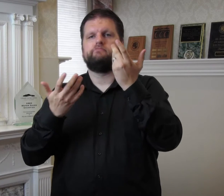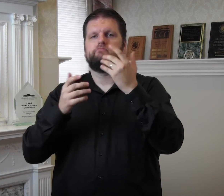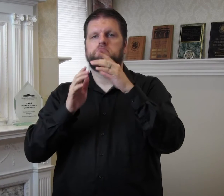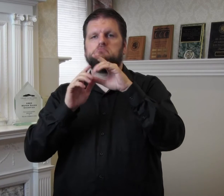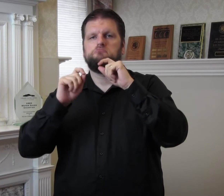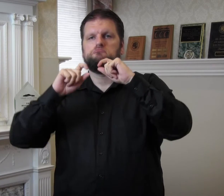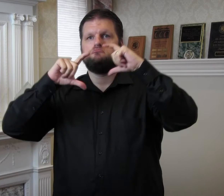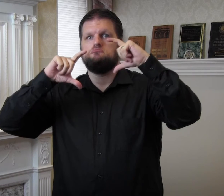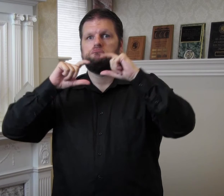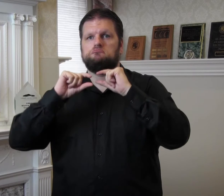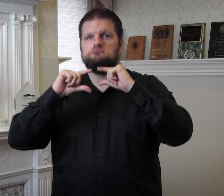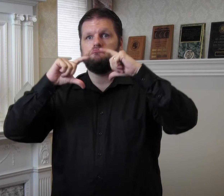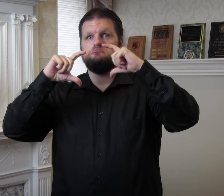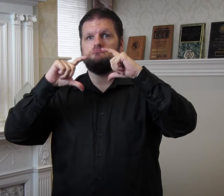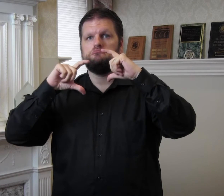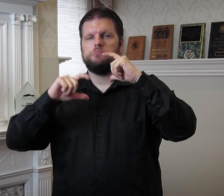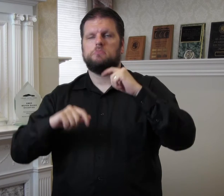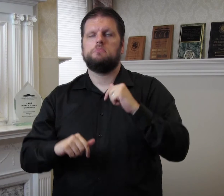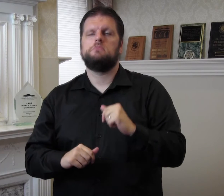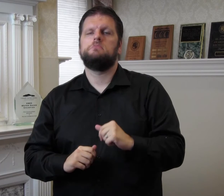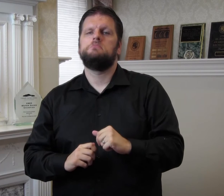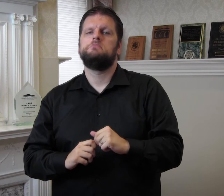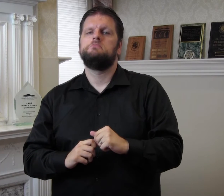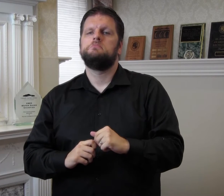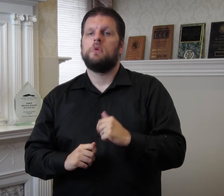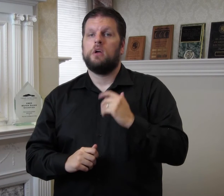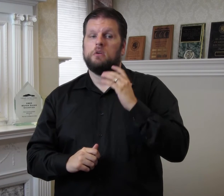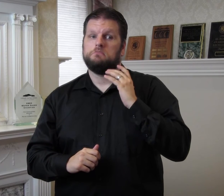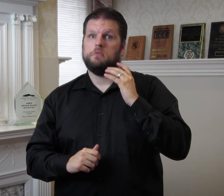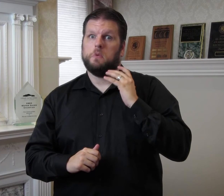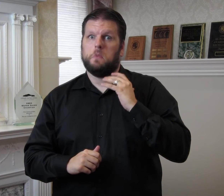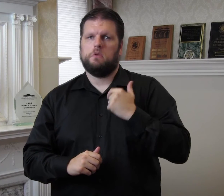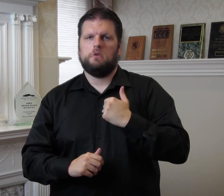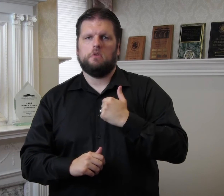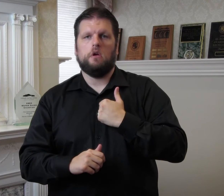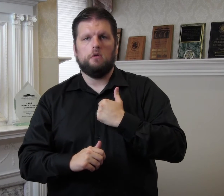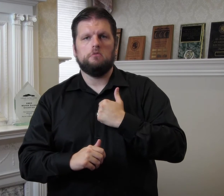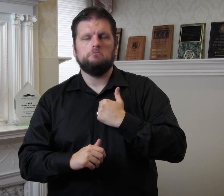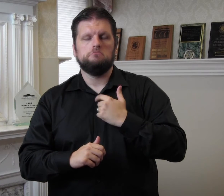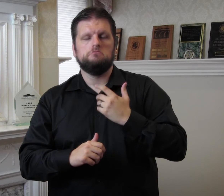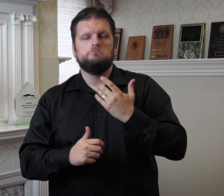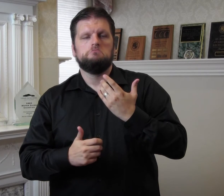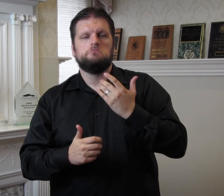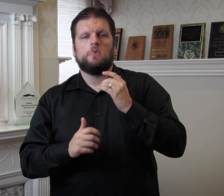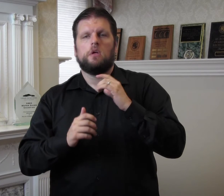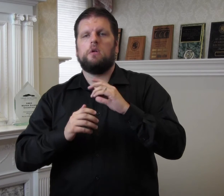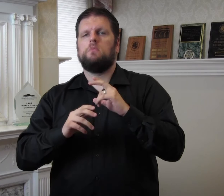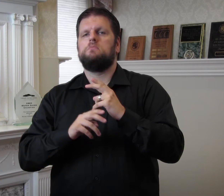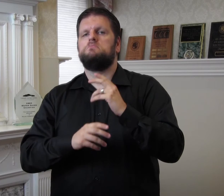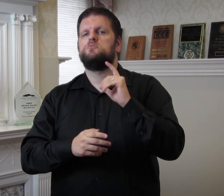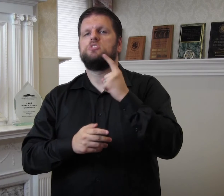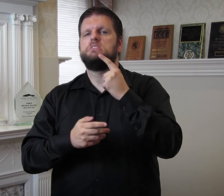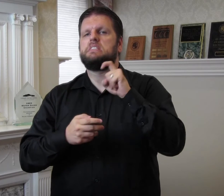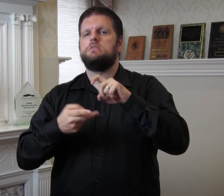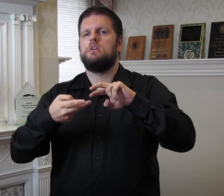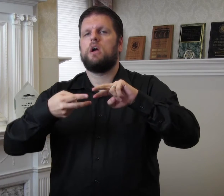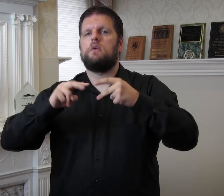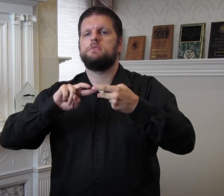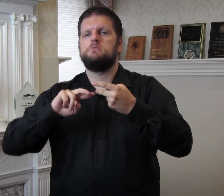and enlarge the material. I used to only need to invert the text